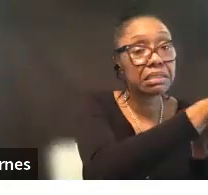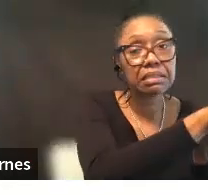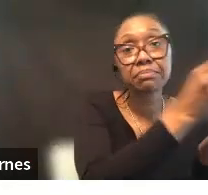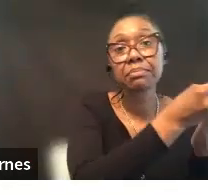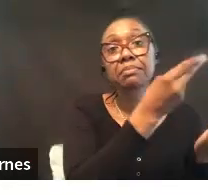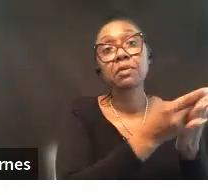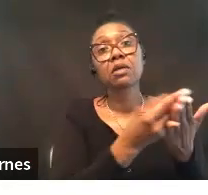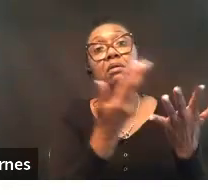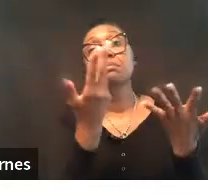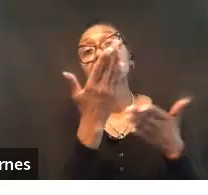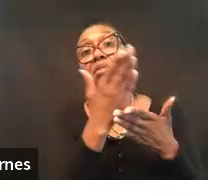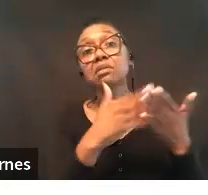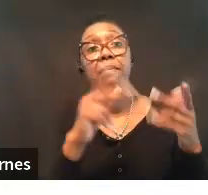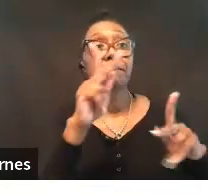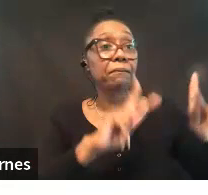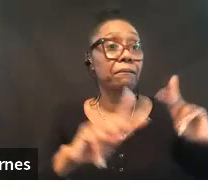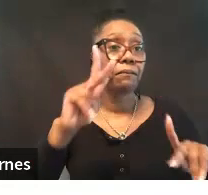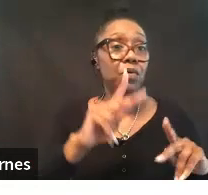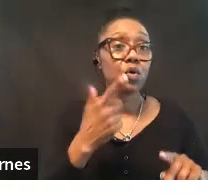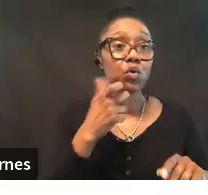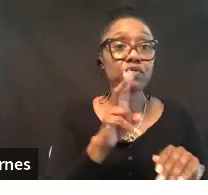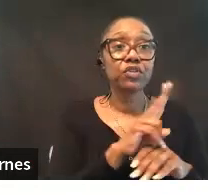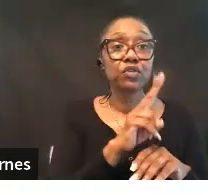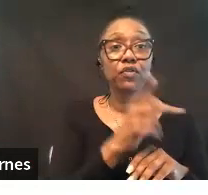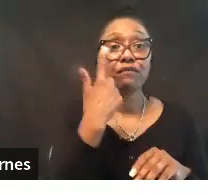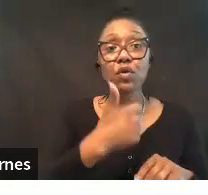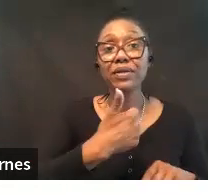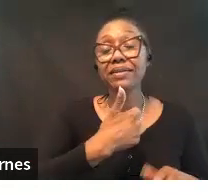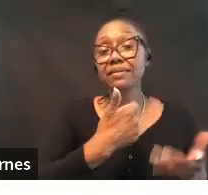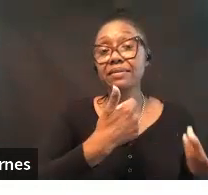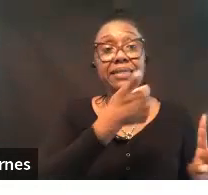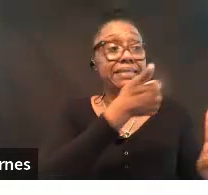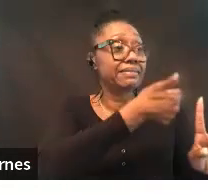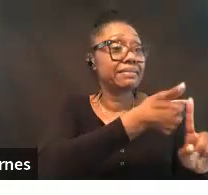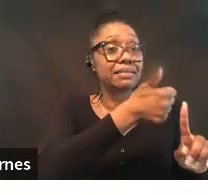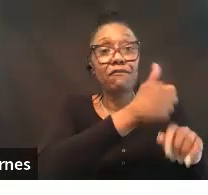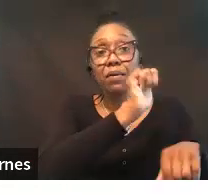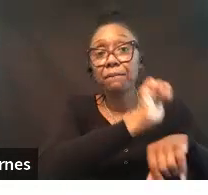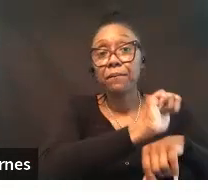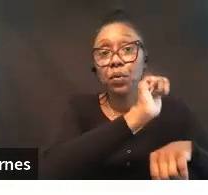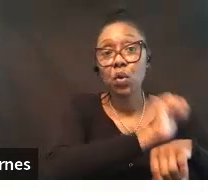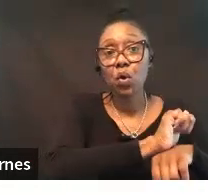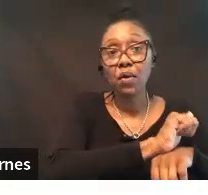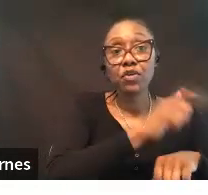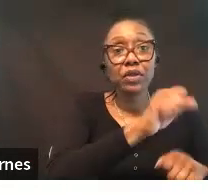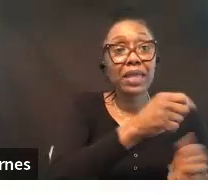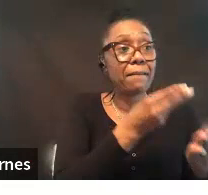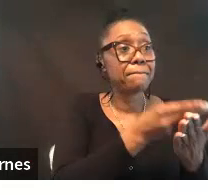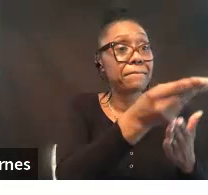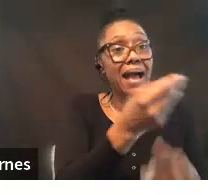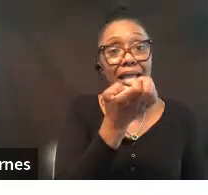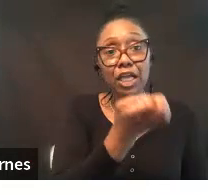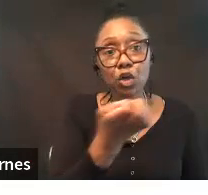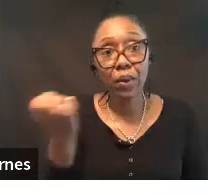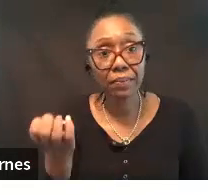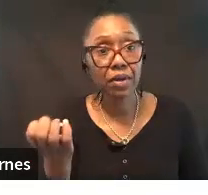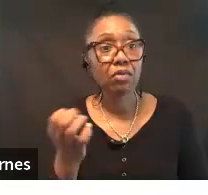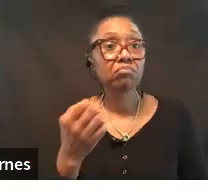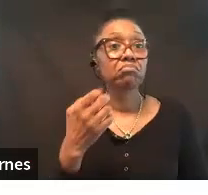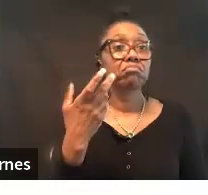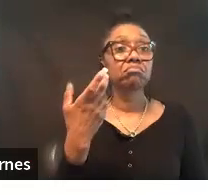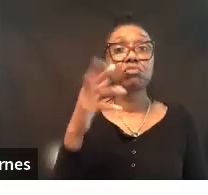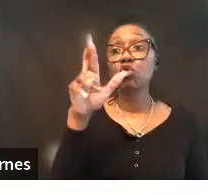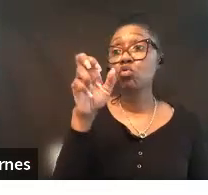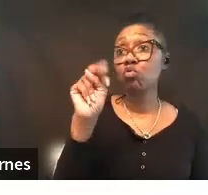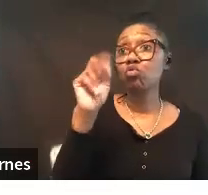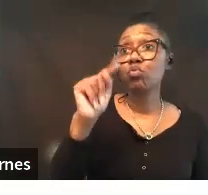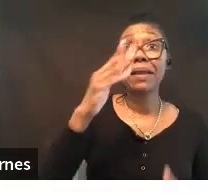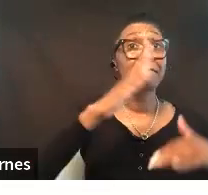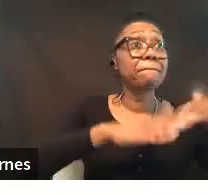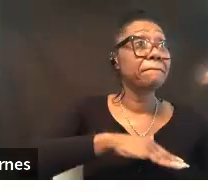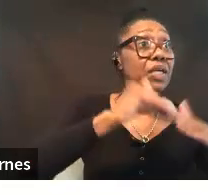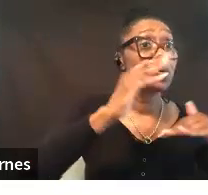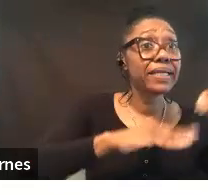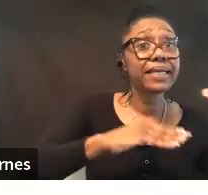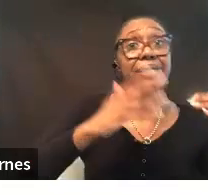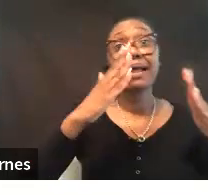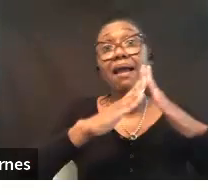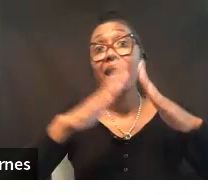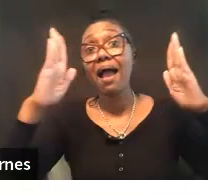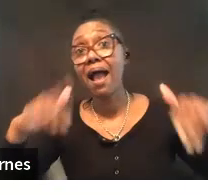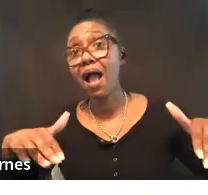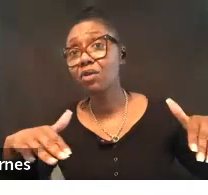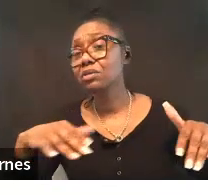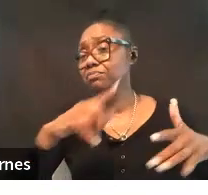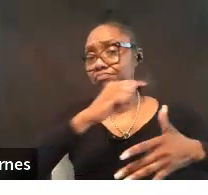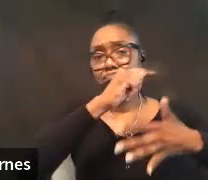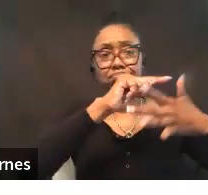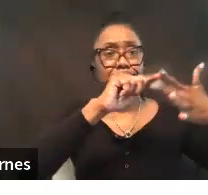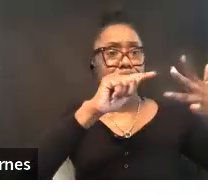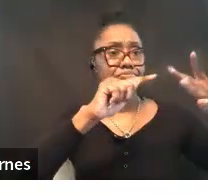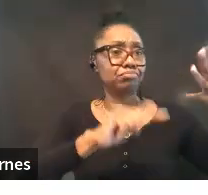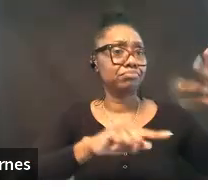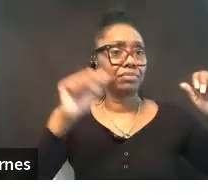Employment where they're able to purchase equipment. Rent building the house that their business They can do all of these things with the past.